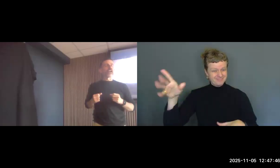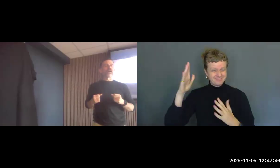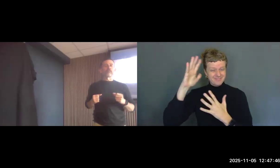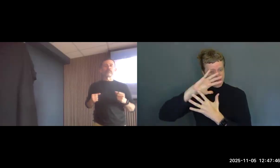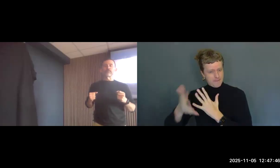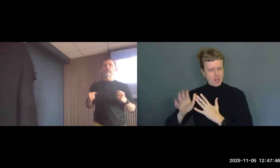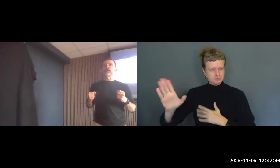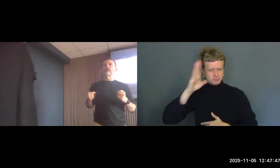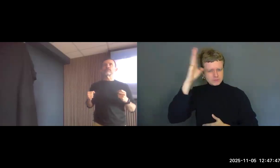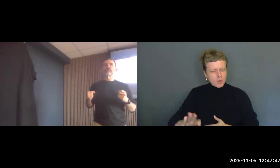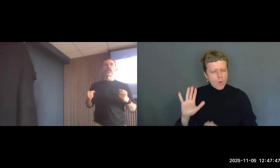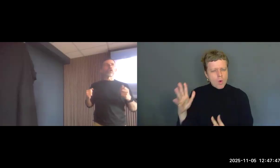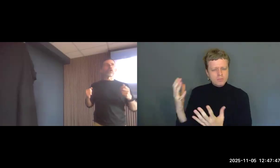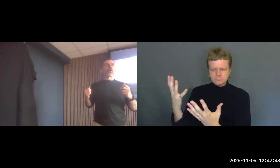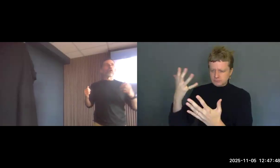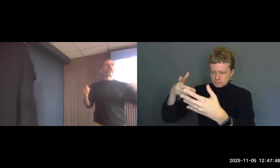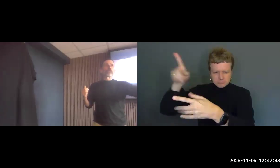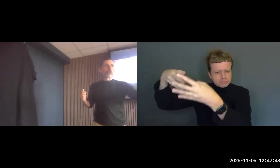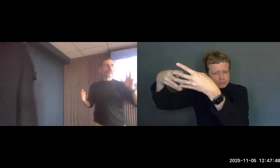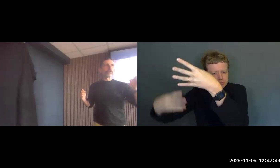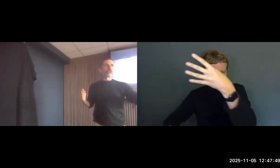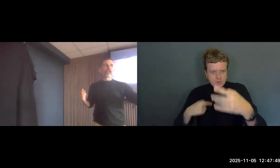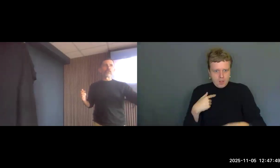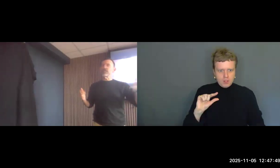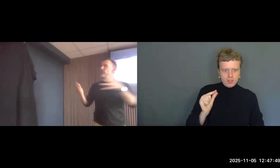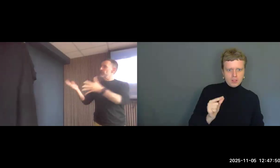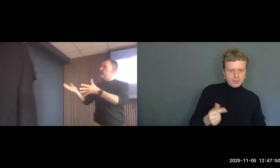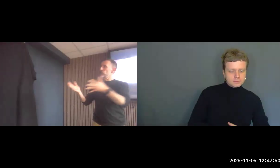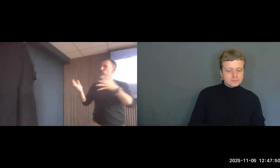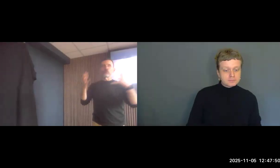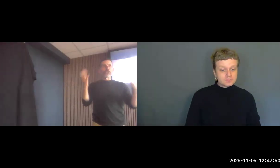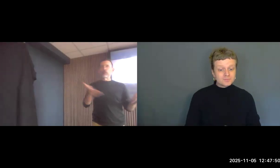But of course, the problem with relying on dictionaries is.